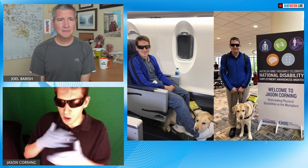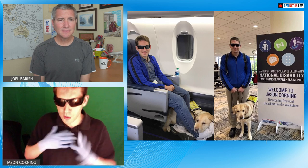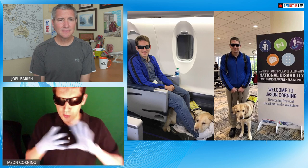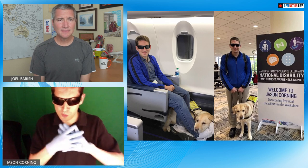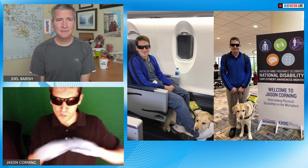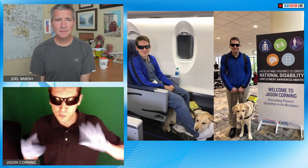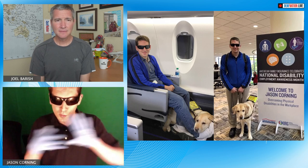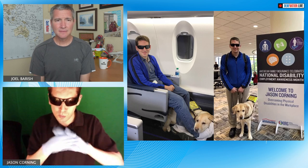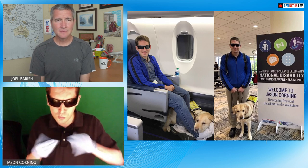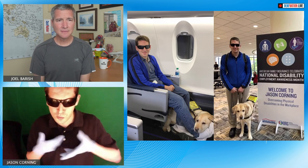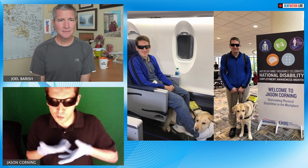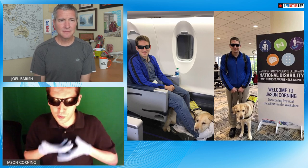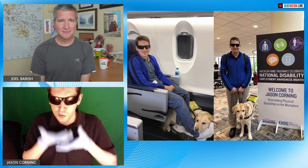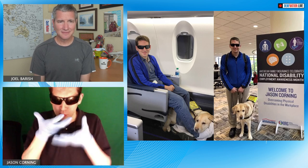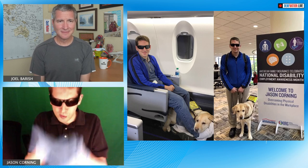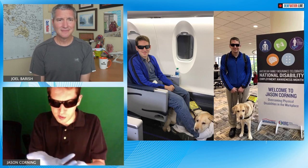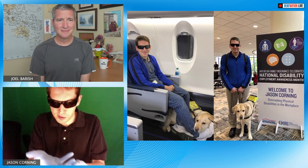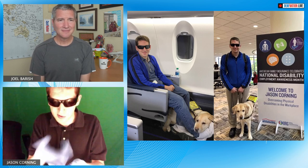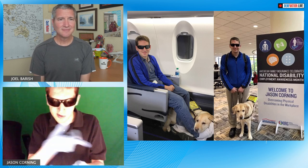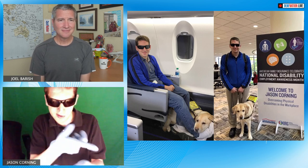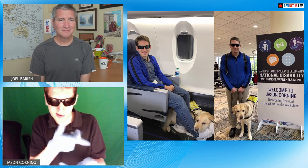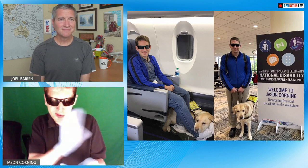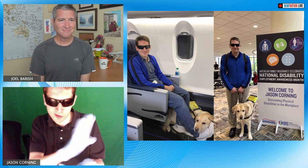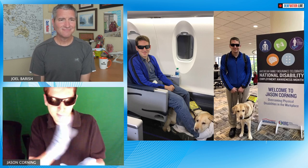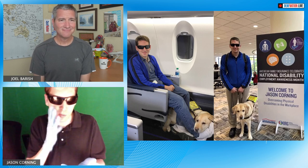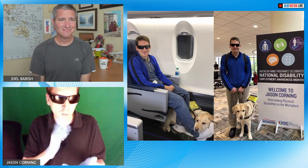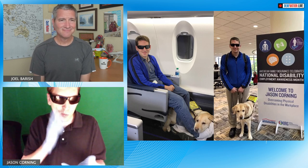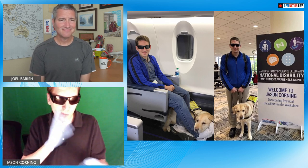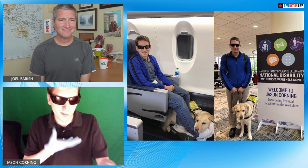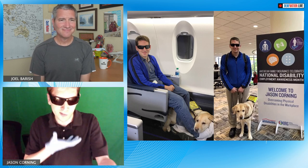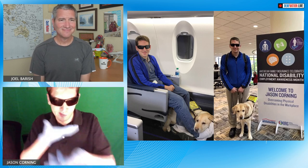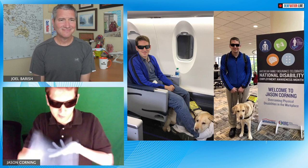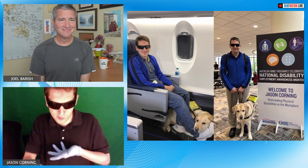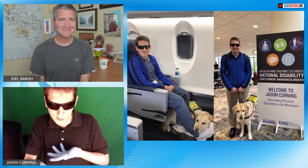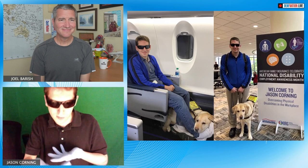while learning new things and it becomes a story and exchange with their experience